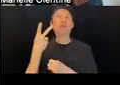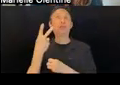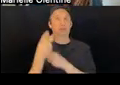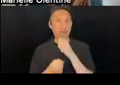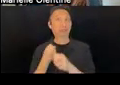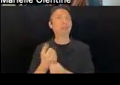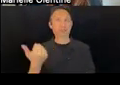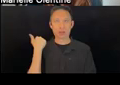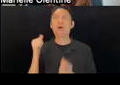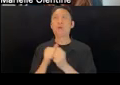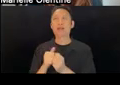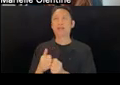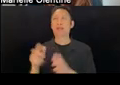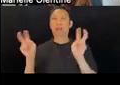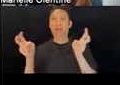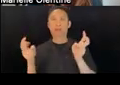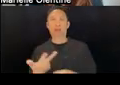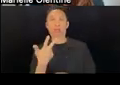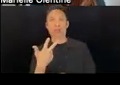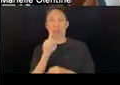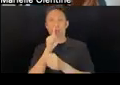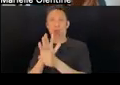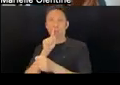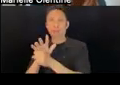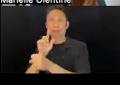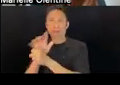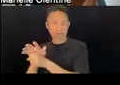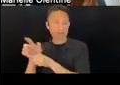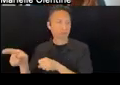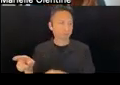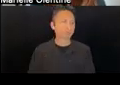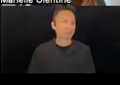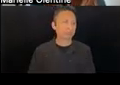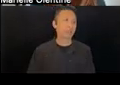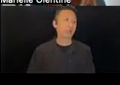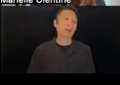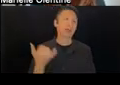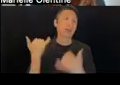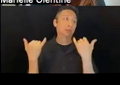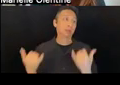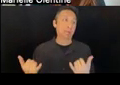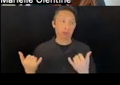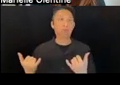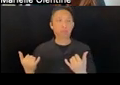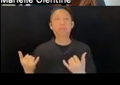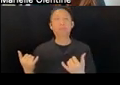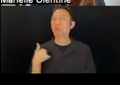producer, coexecutive director of Tikkun Olam Productions, a film service production company and